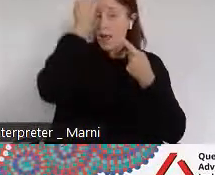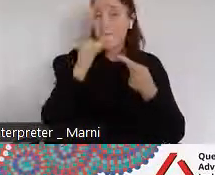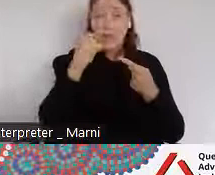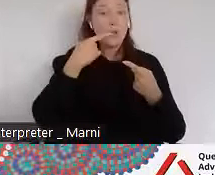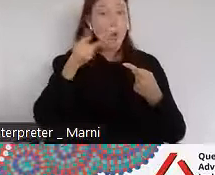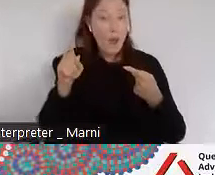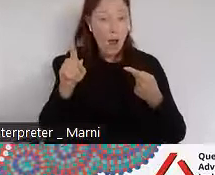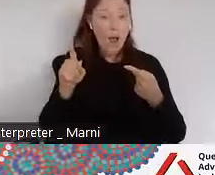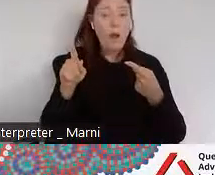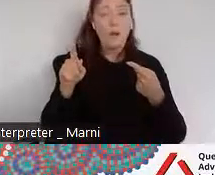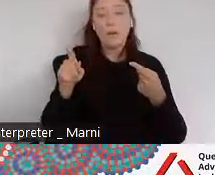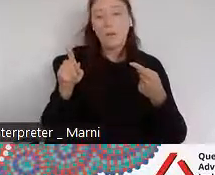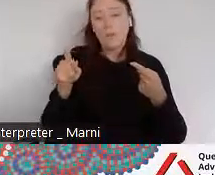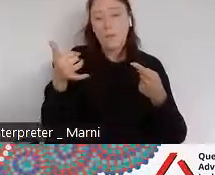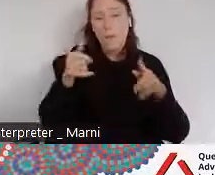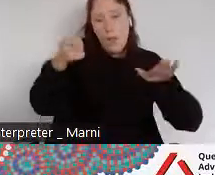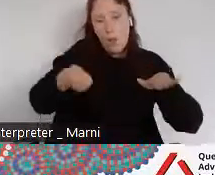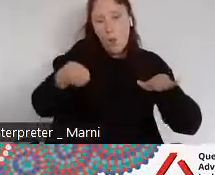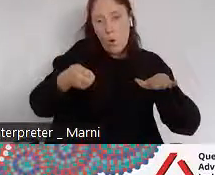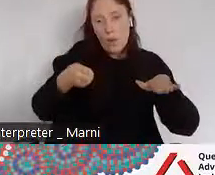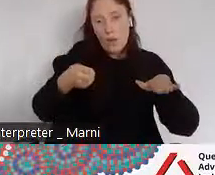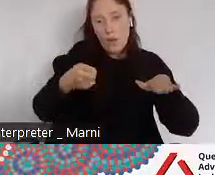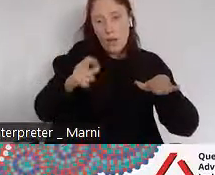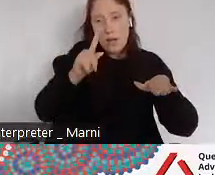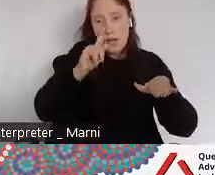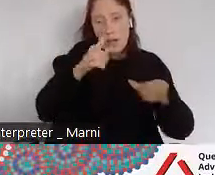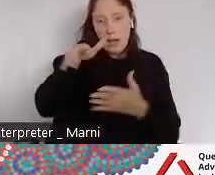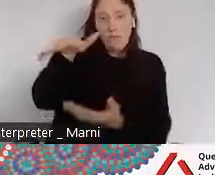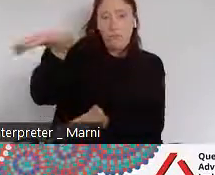it might not otherwise be able to obtain information from the adult in question. So